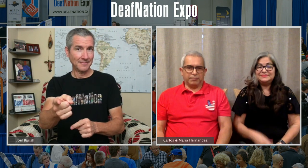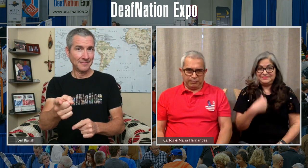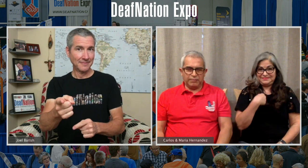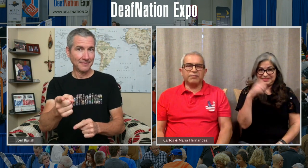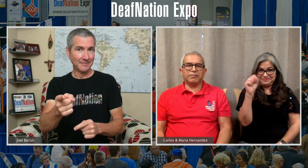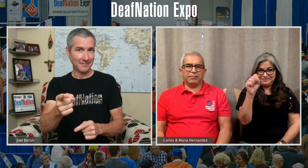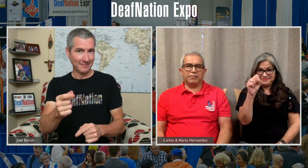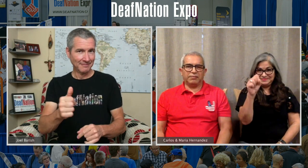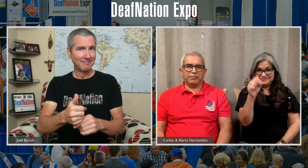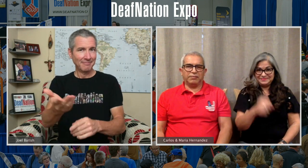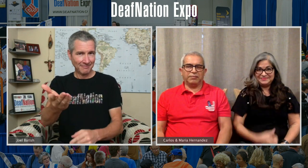Me, yes.